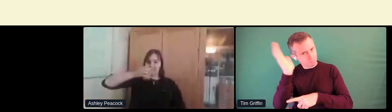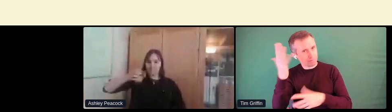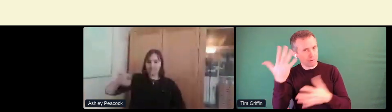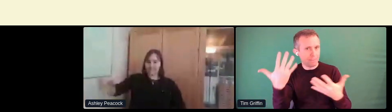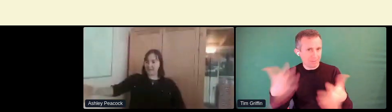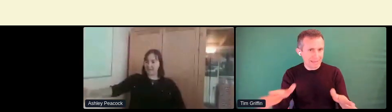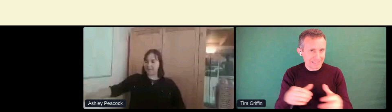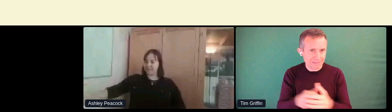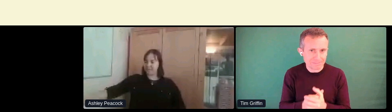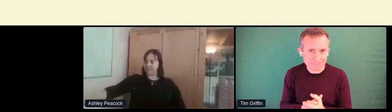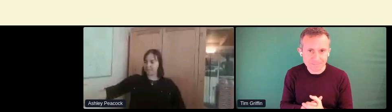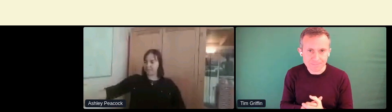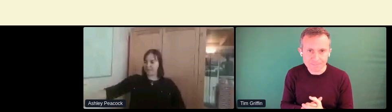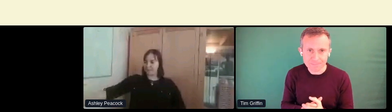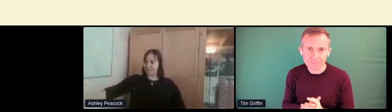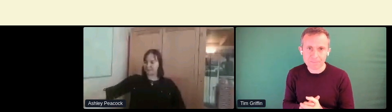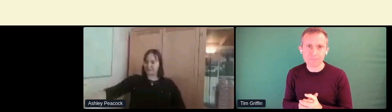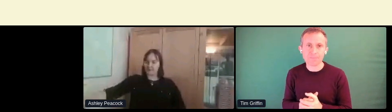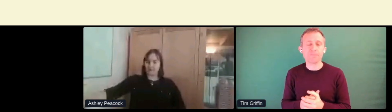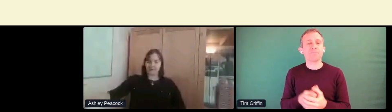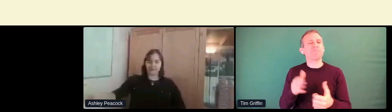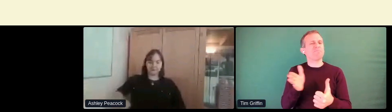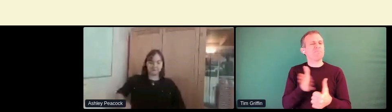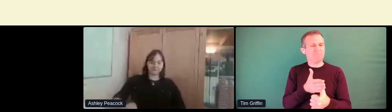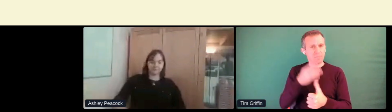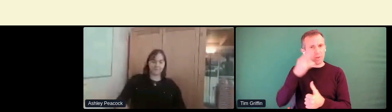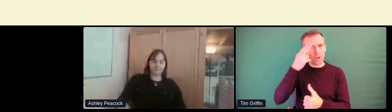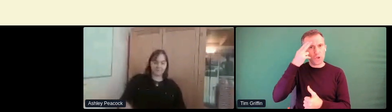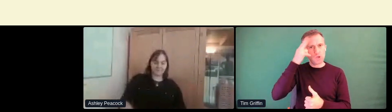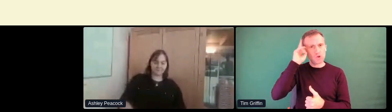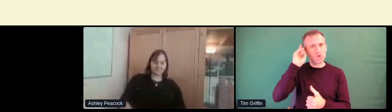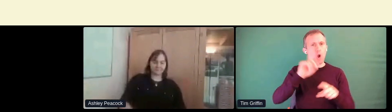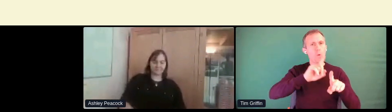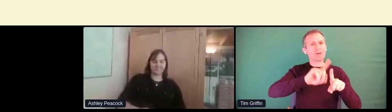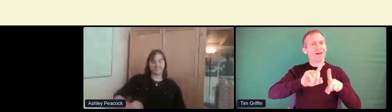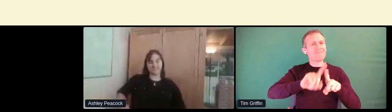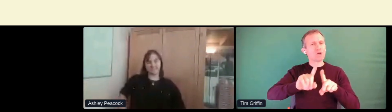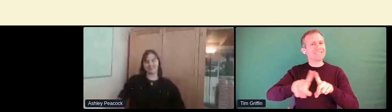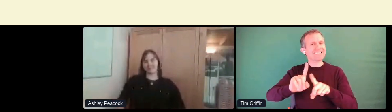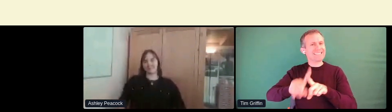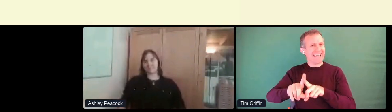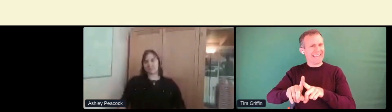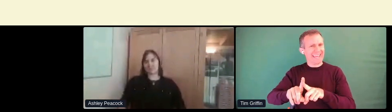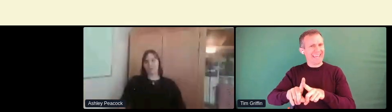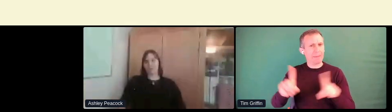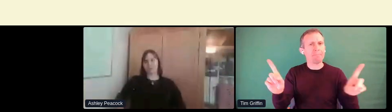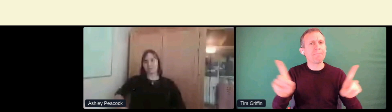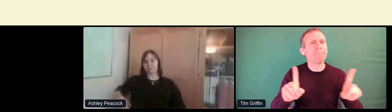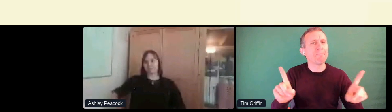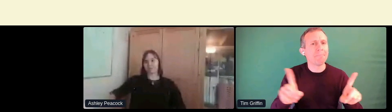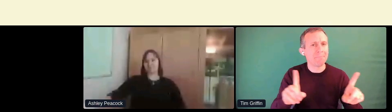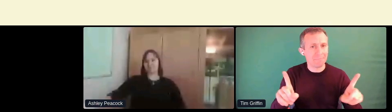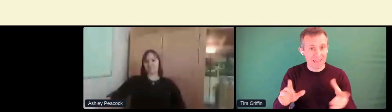So first of all, what is neurodiversity? Simply put, it describes how everyone's brains work